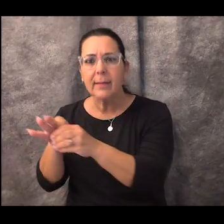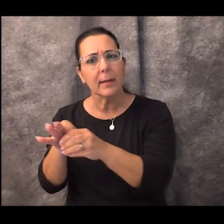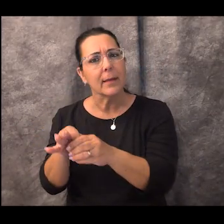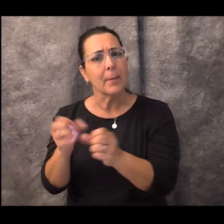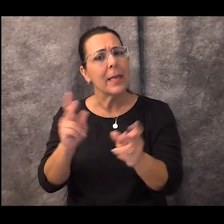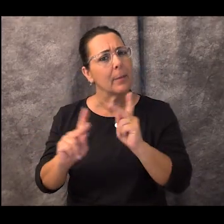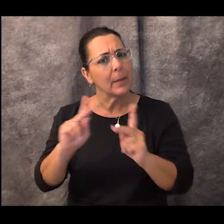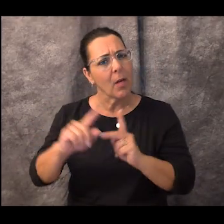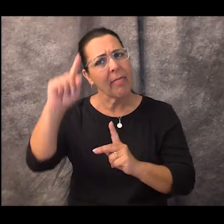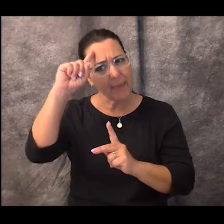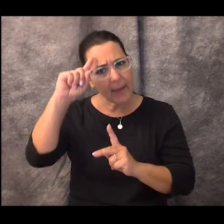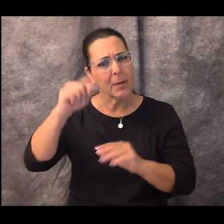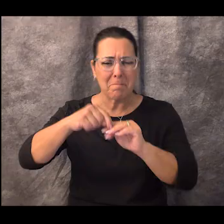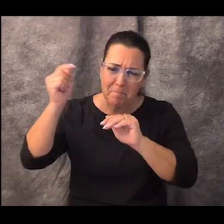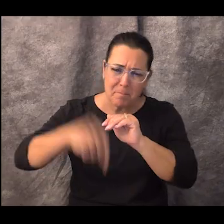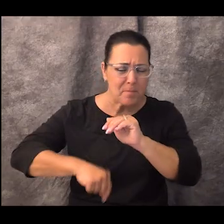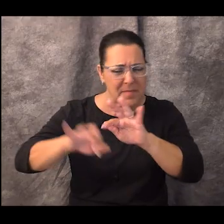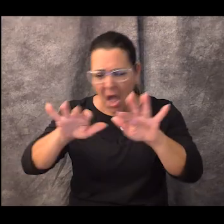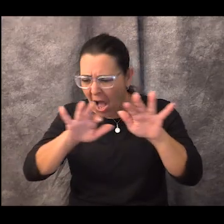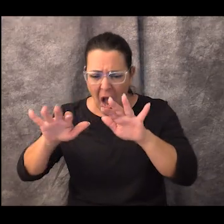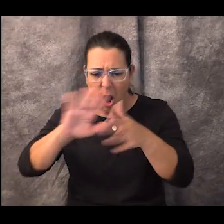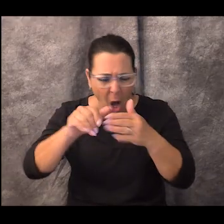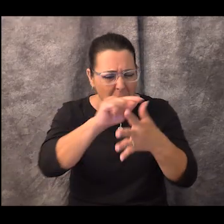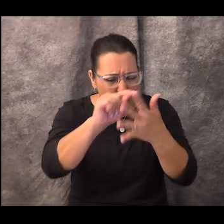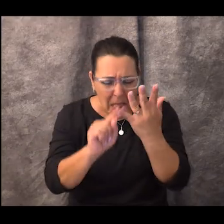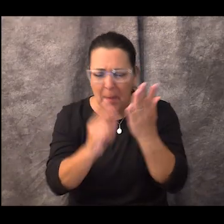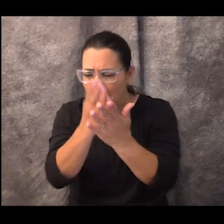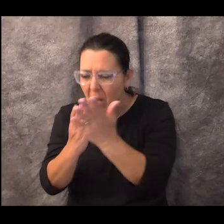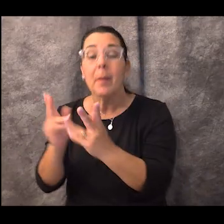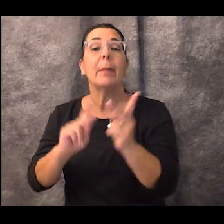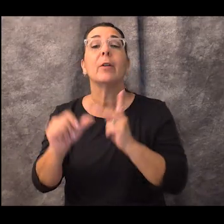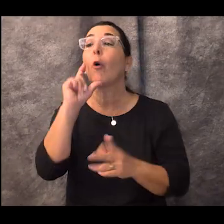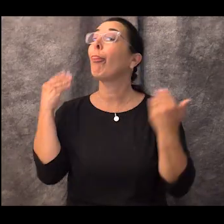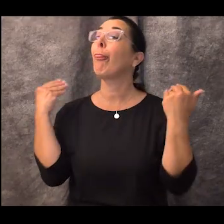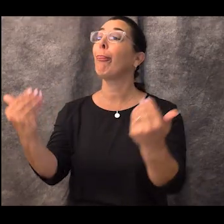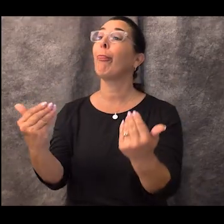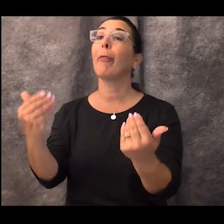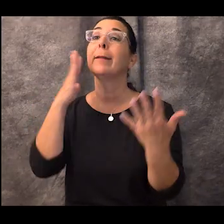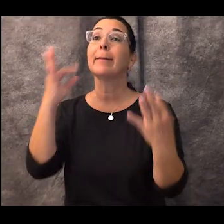It's definitely not, frivolous. There are a lot of amazing people who do this work who really care,